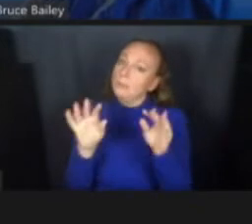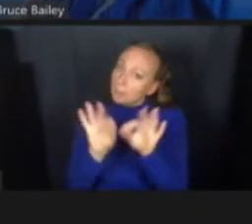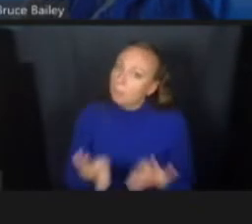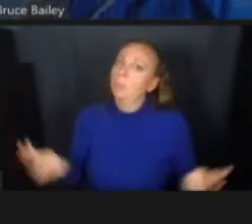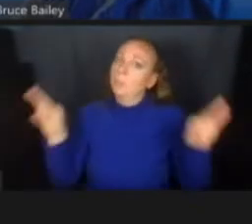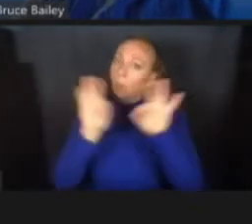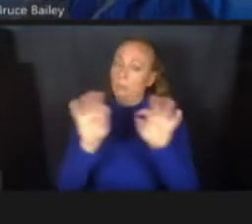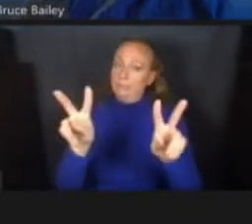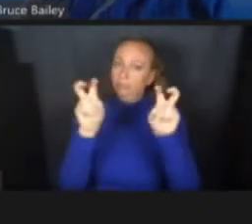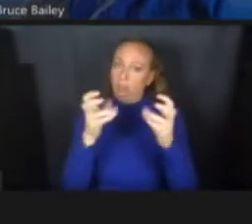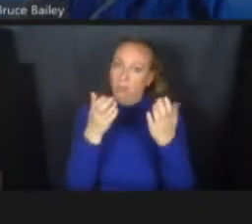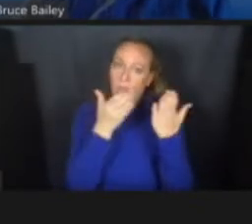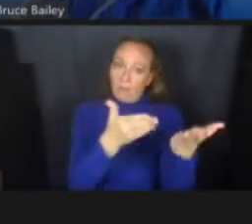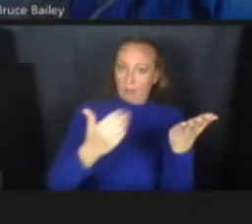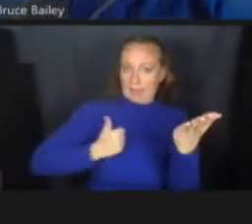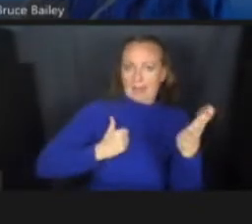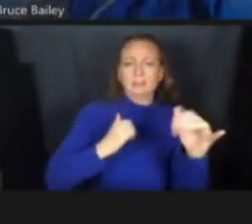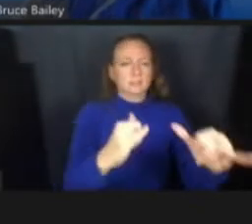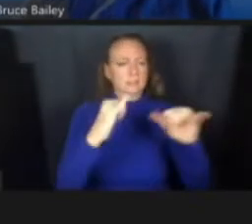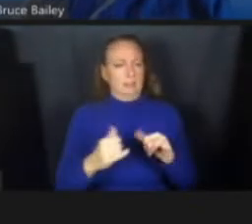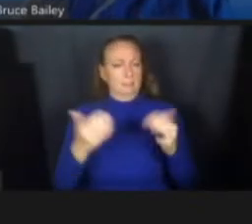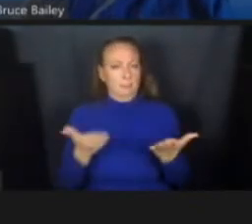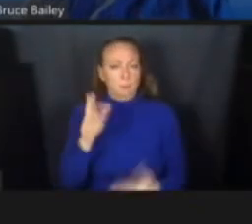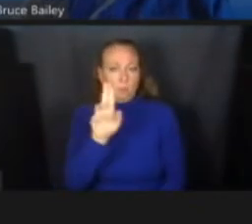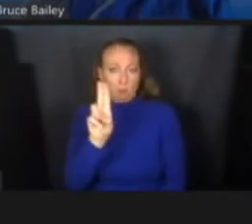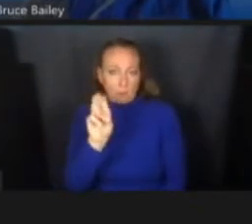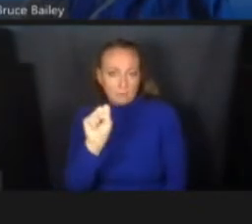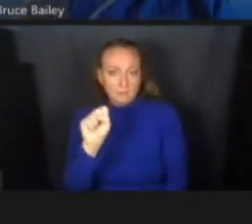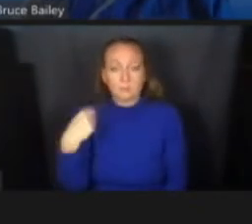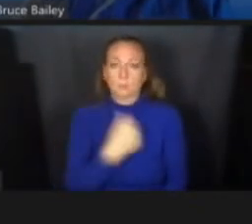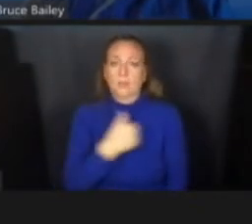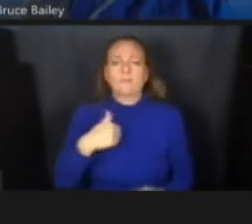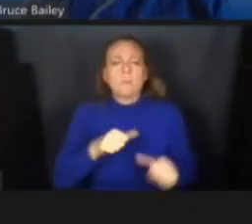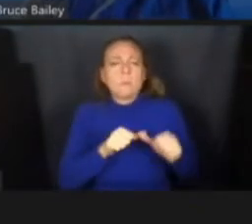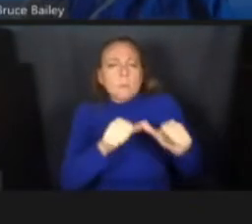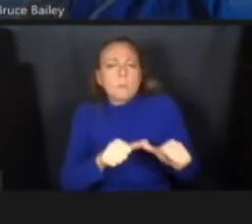as it is in the United States. So we have ongoing discussions with our colleagues